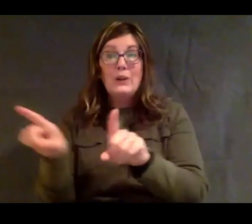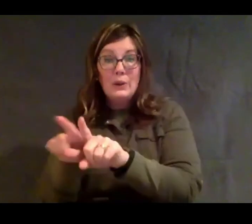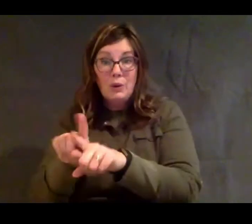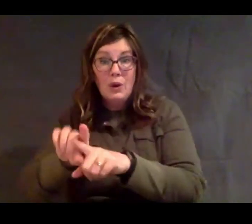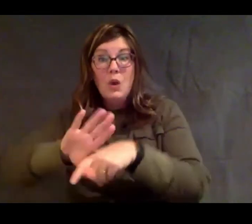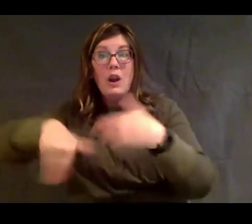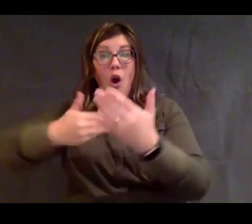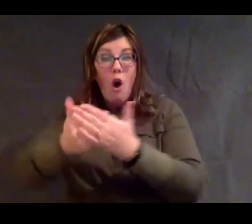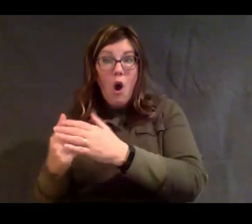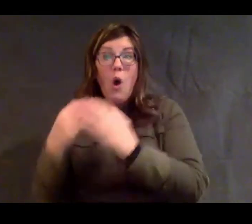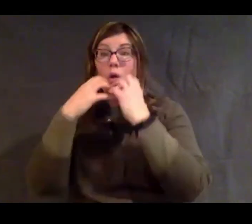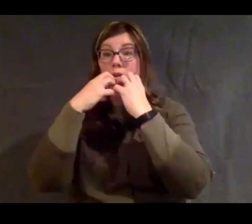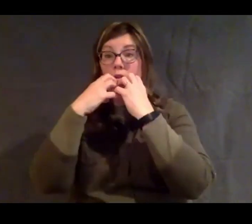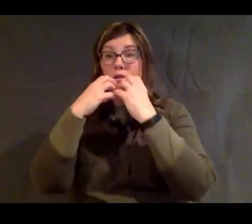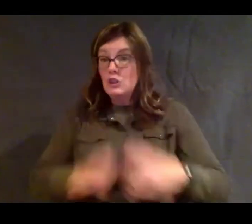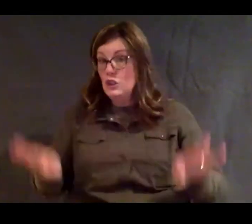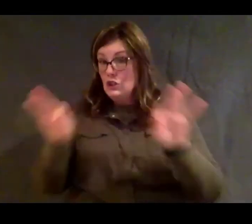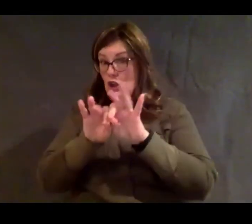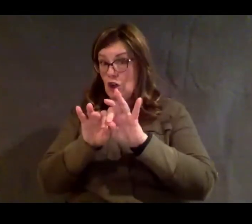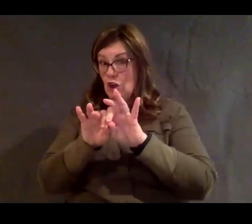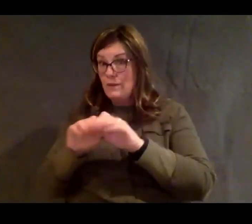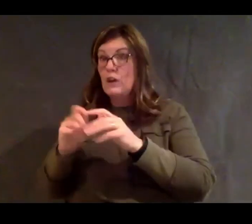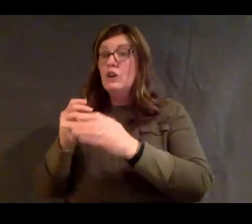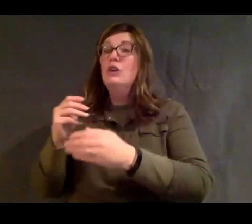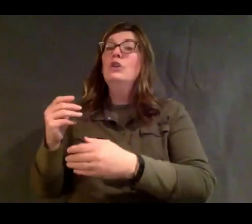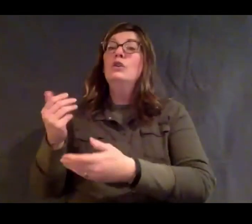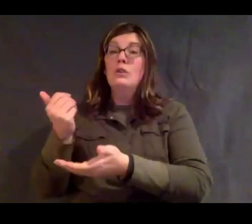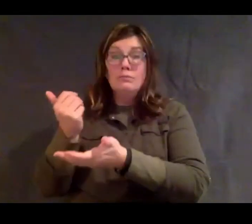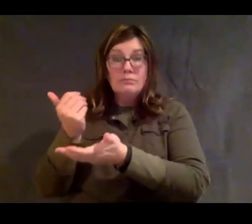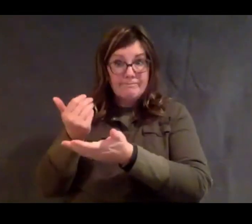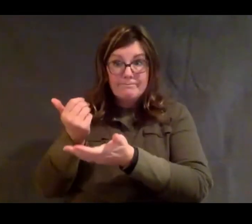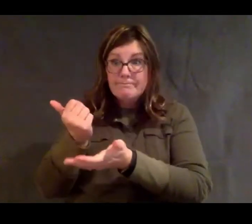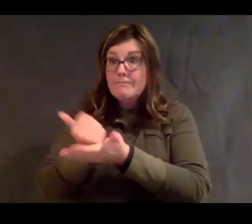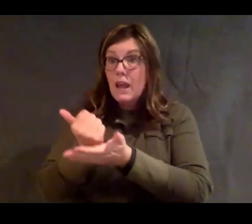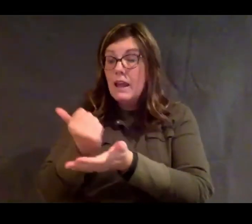that we all deserve treatment when we need it that is what we're fighting for here today too